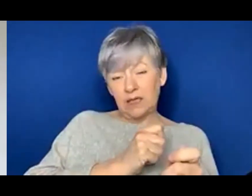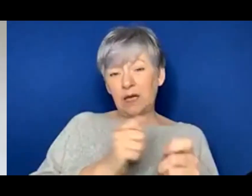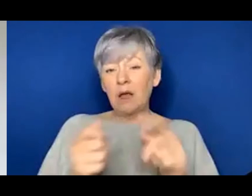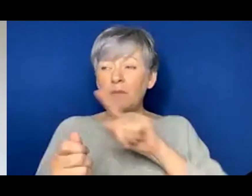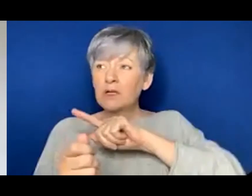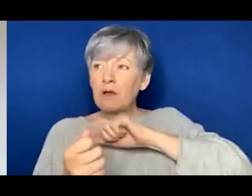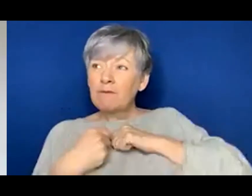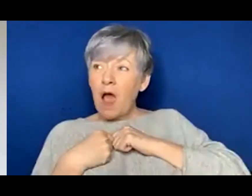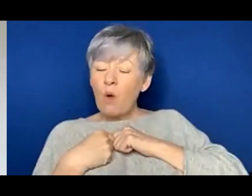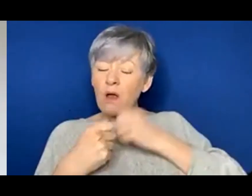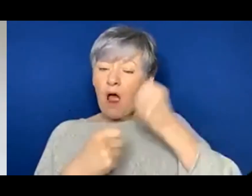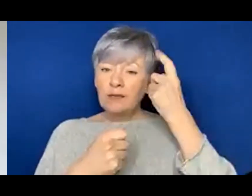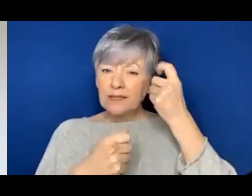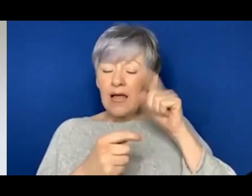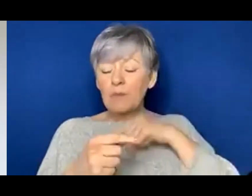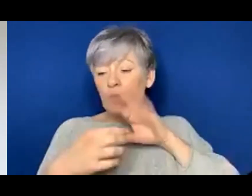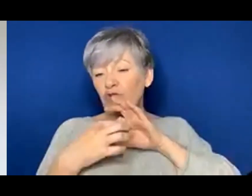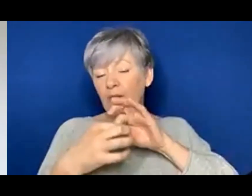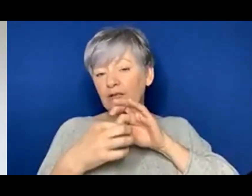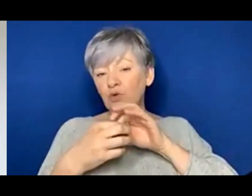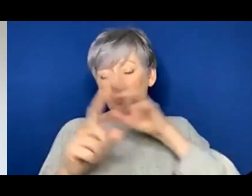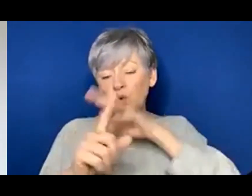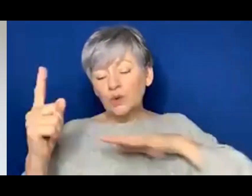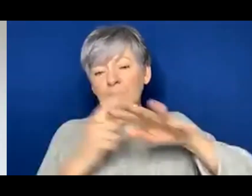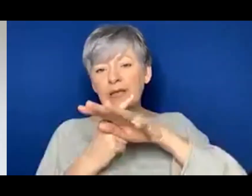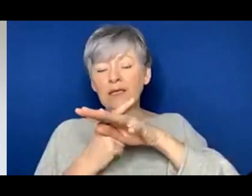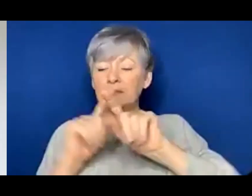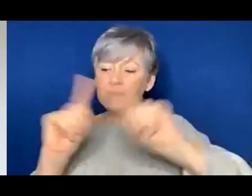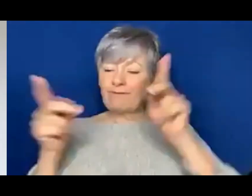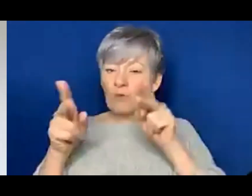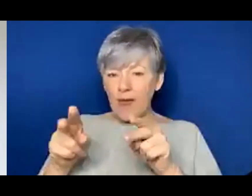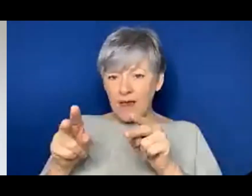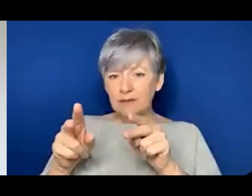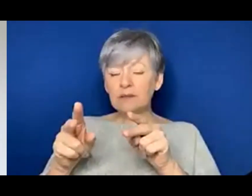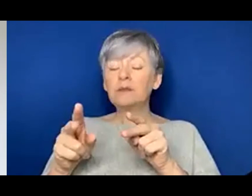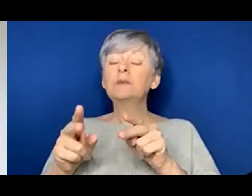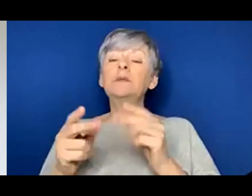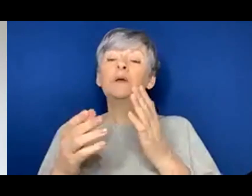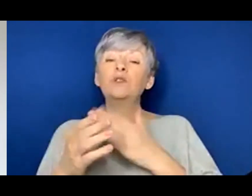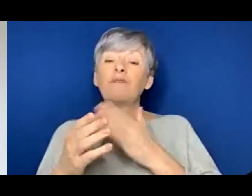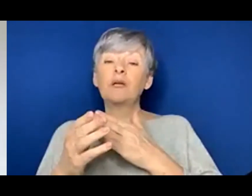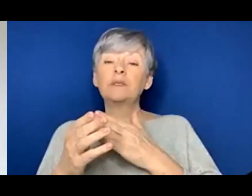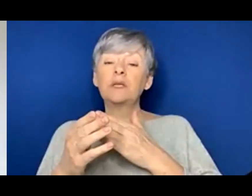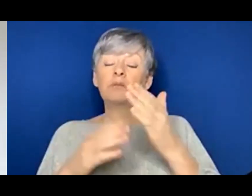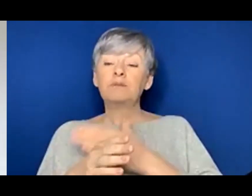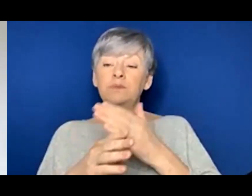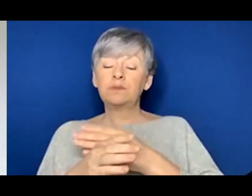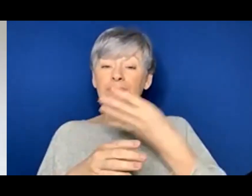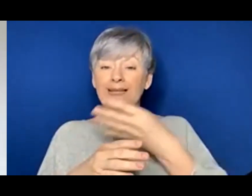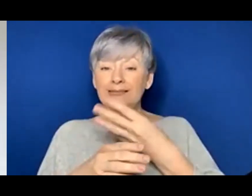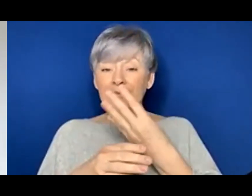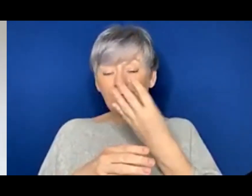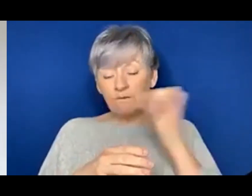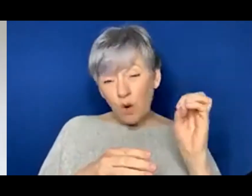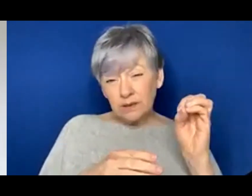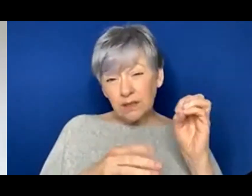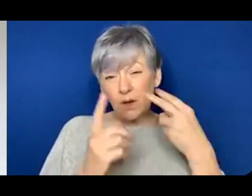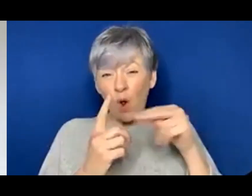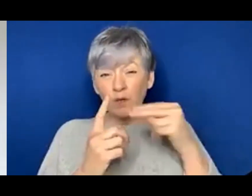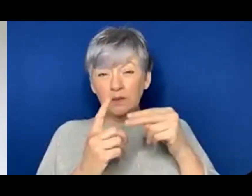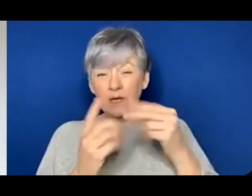and the relation of society. Prior to 1940s autism was seen as a variant of schizophrenia.